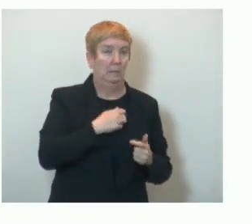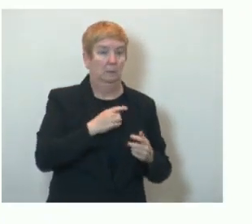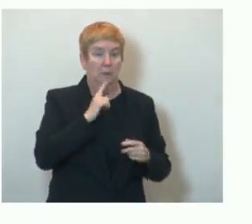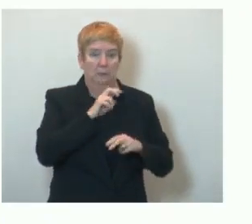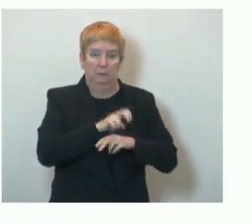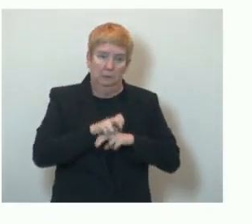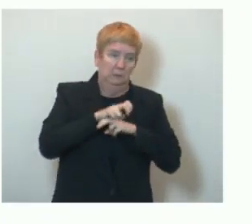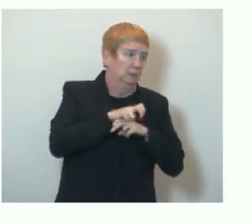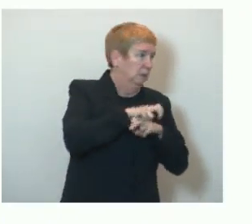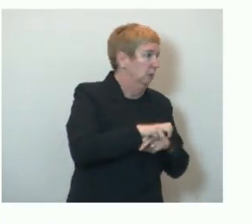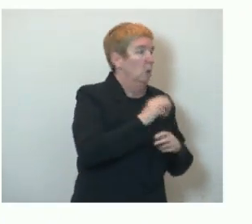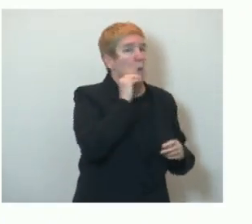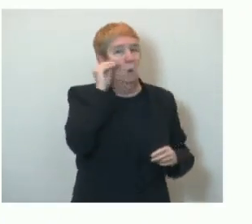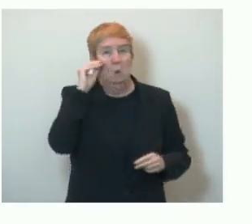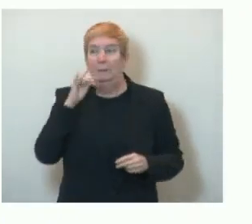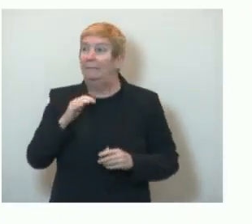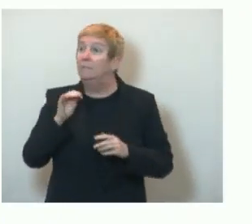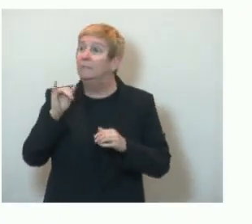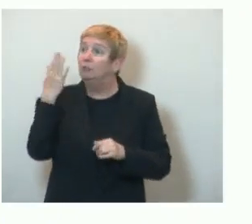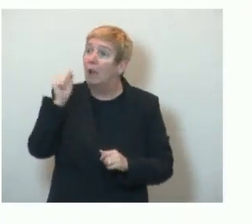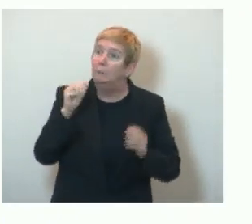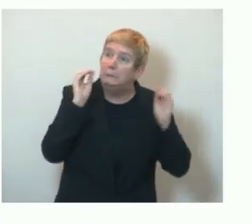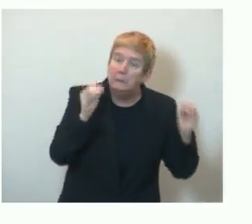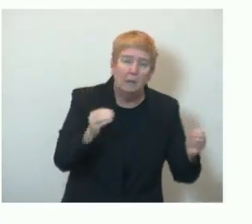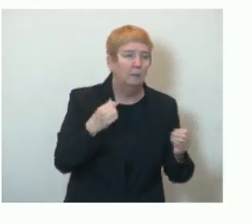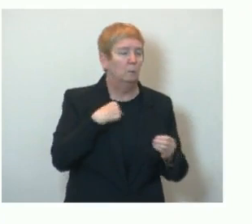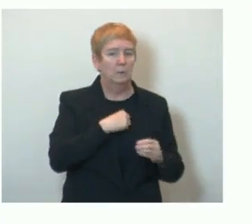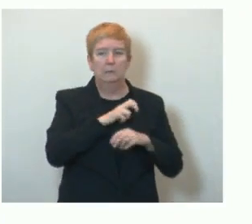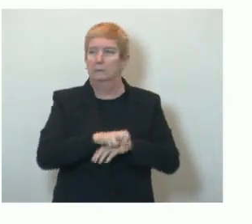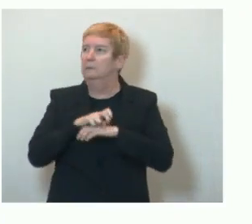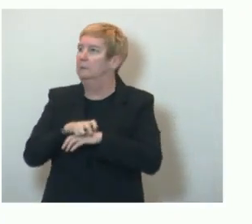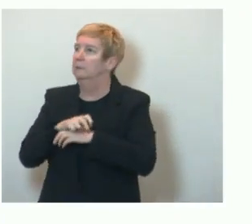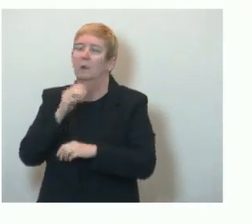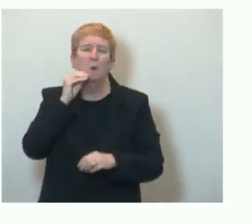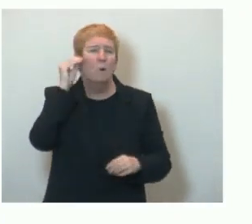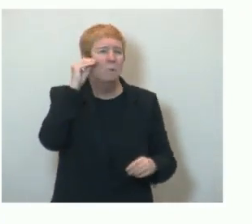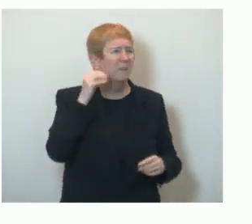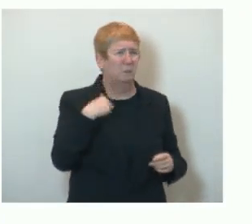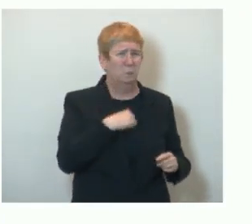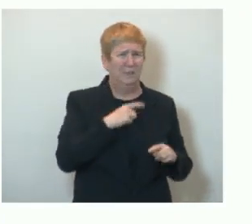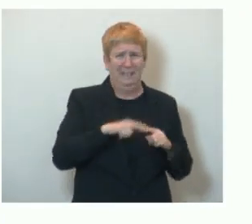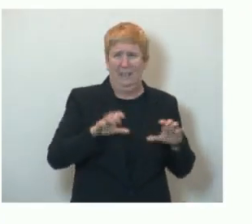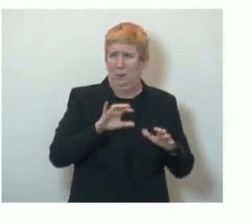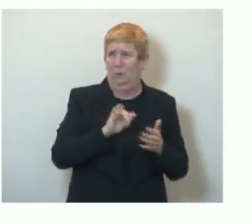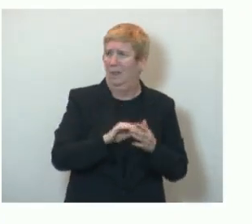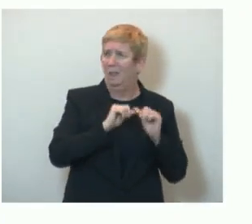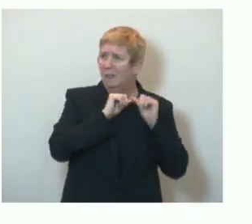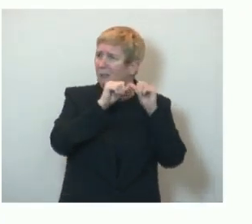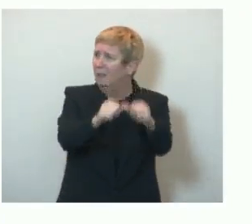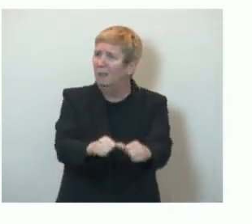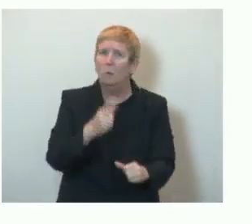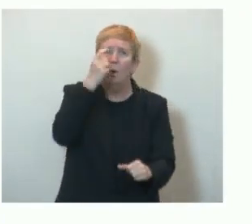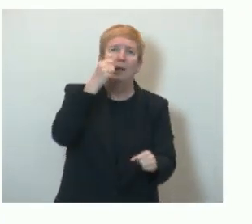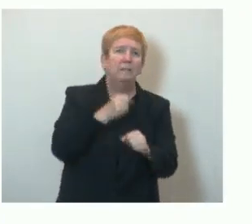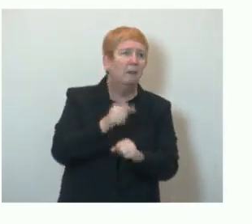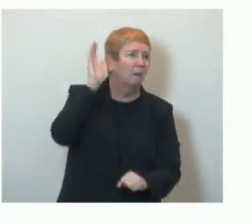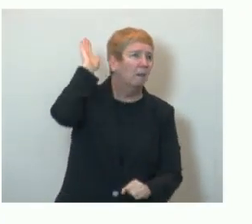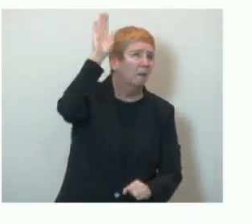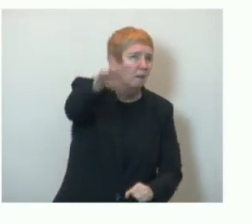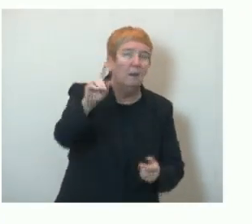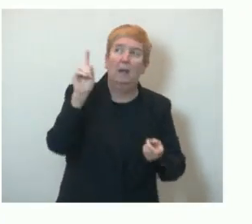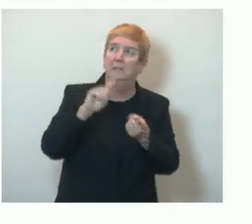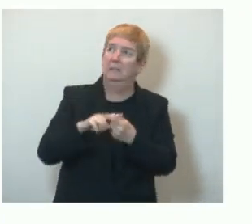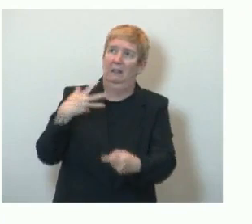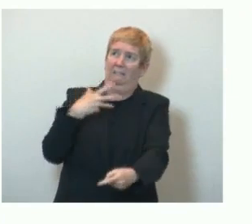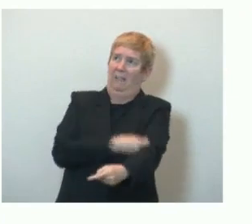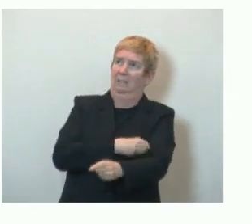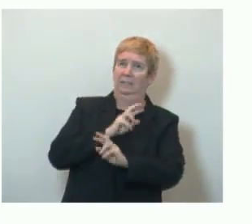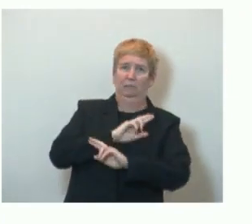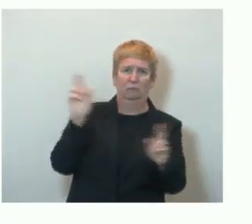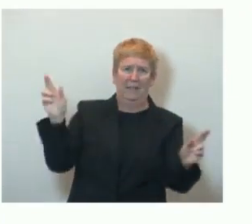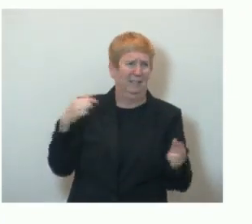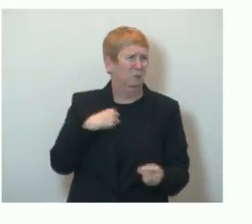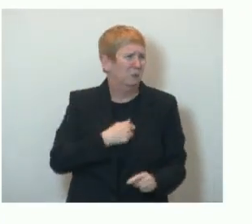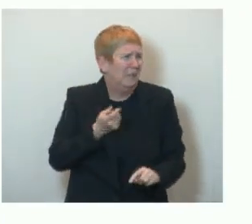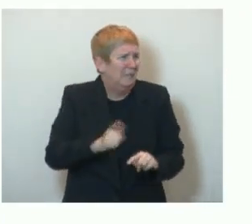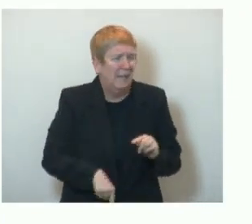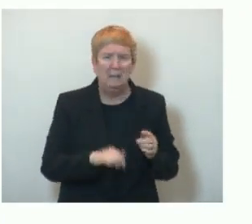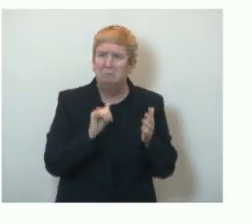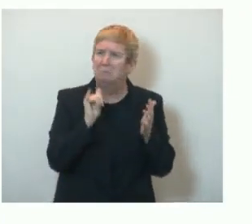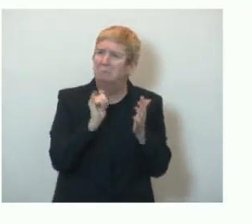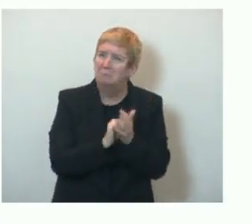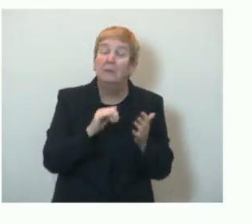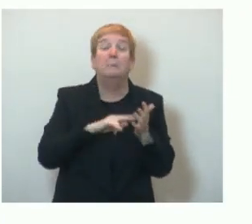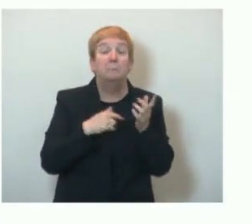REALLY IS, YOU KNOW, IT’S CLEAR TO ALL OF US ALL OF US ARE SPENDING OUR TIME AT HOME AND THOSE OF YOU WHO AREN’T WORKING RIGHT NOW THAT T CURRENT SITUATION ISN’T SOMETHING WE CAN